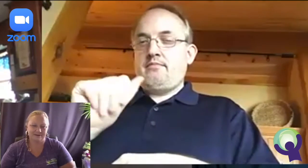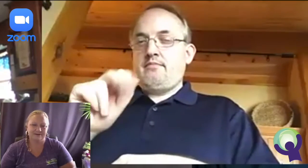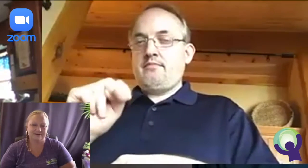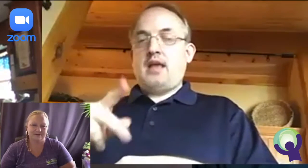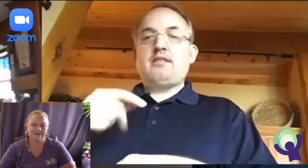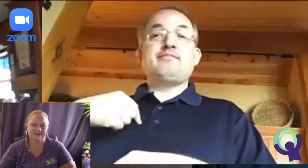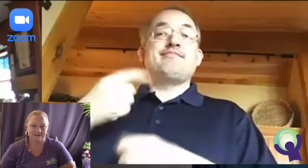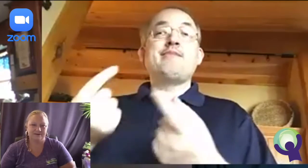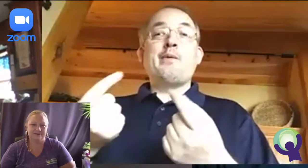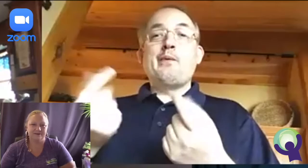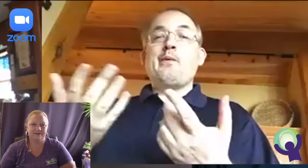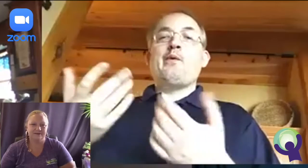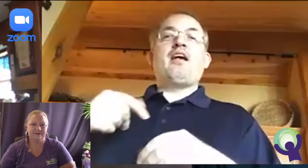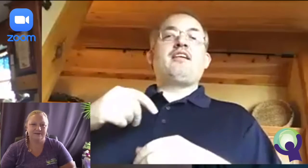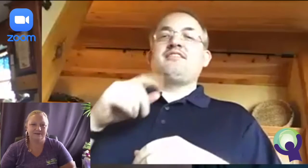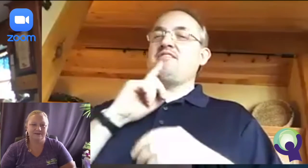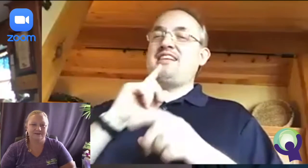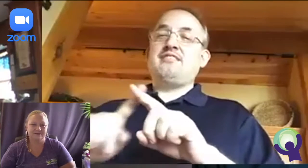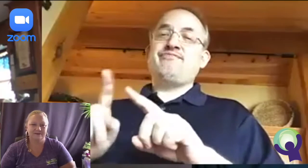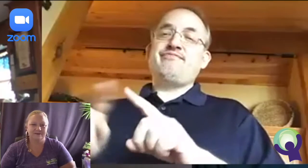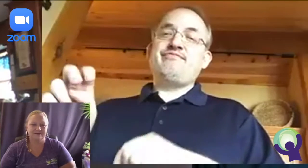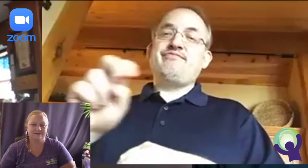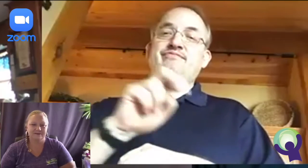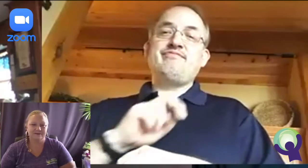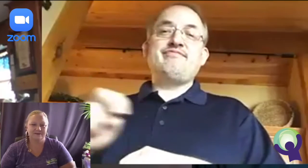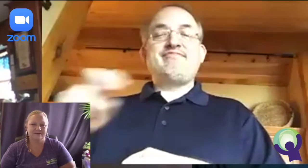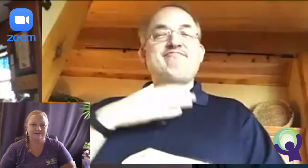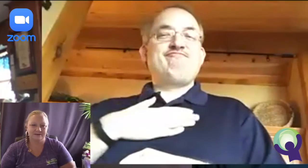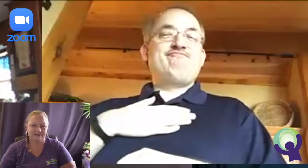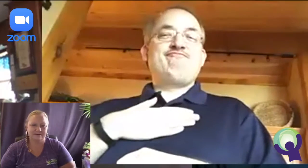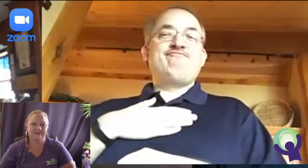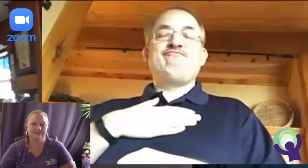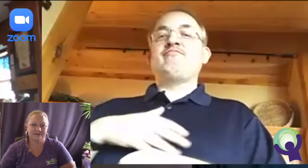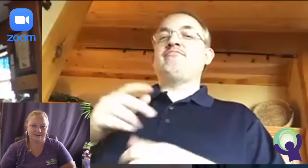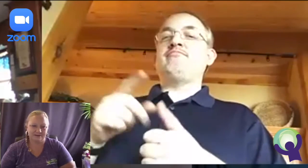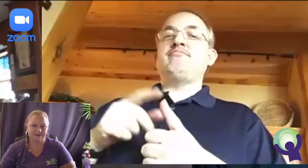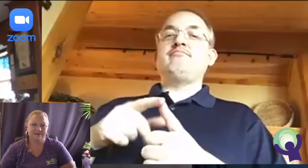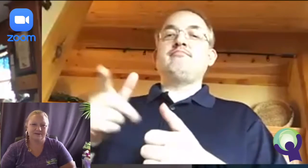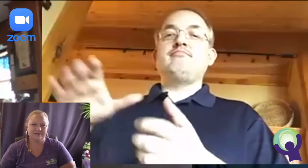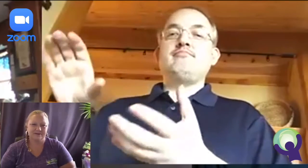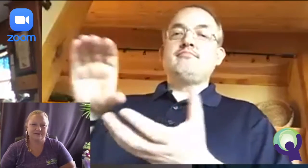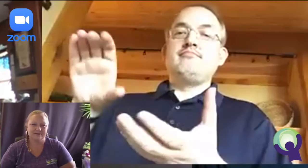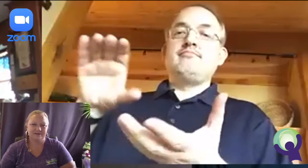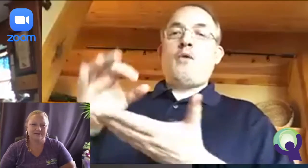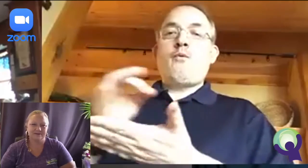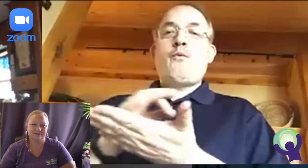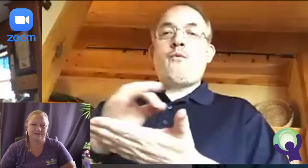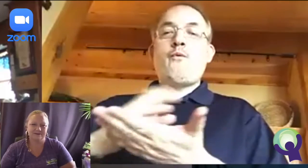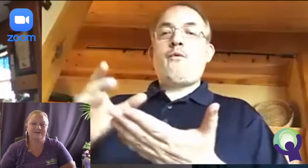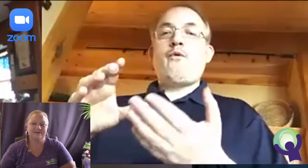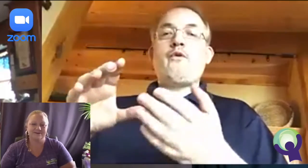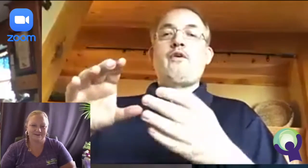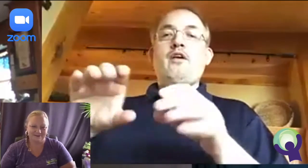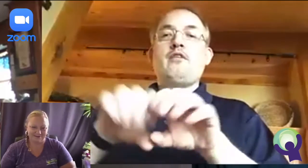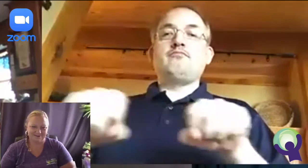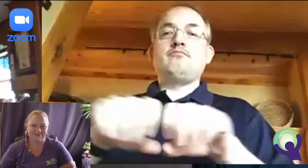get some work experience. So I was working at the bank and so I really enjoyed what I did there. I